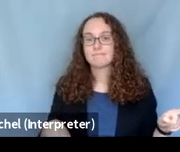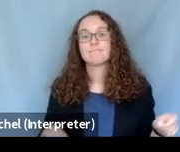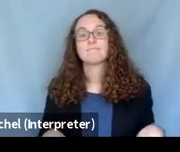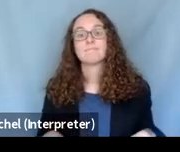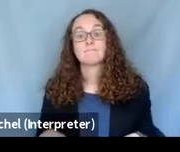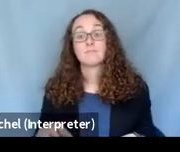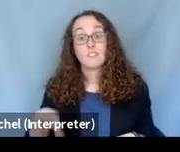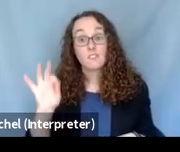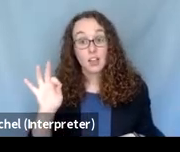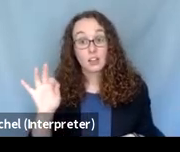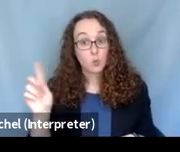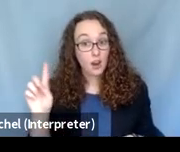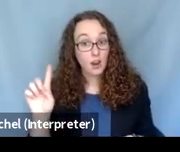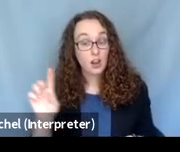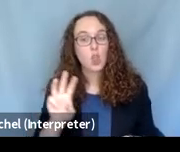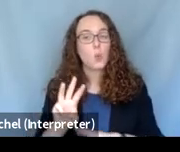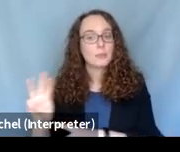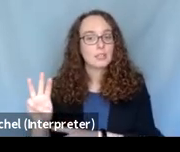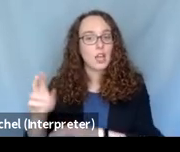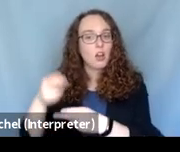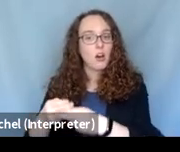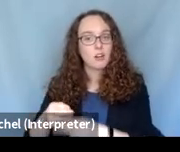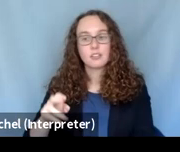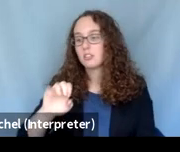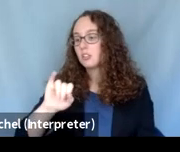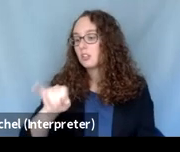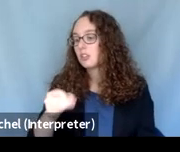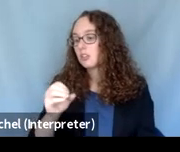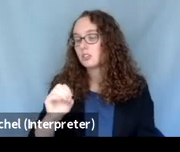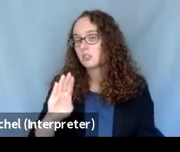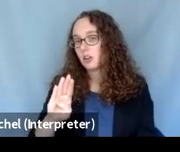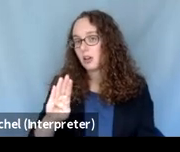board. Here's an easy way to get there: